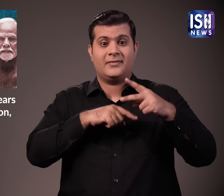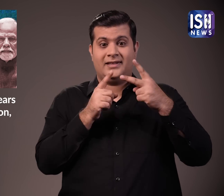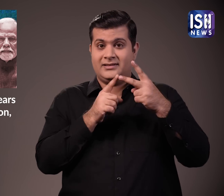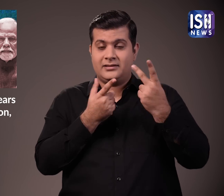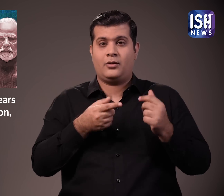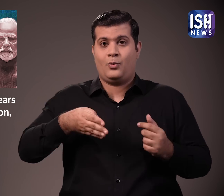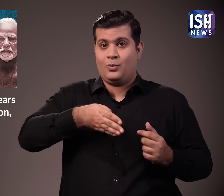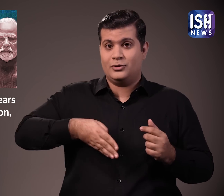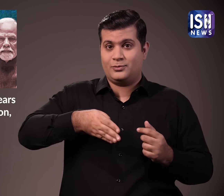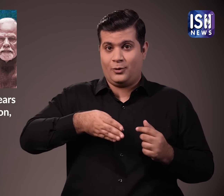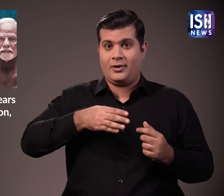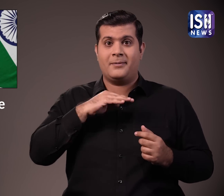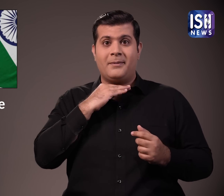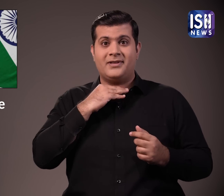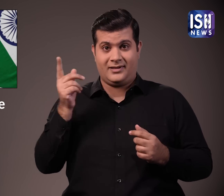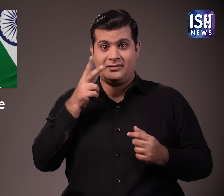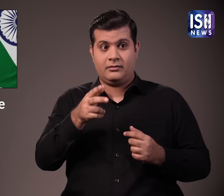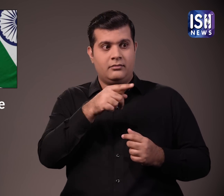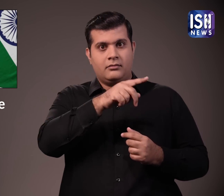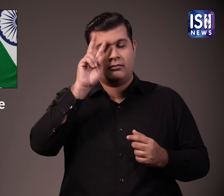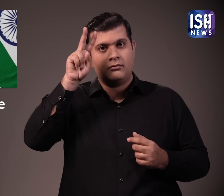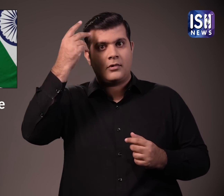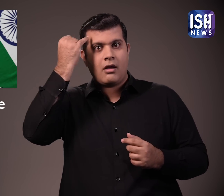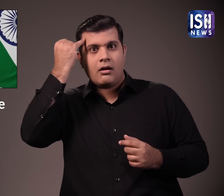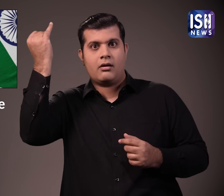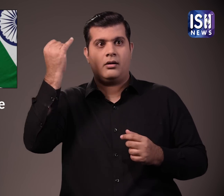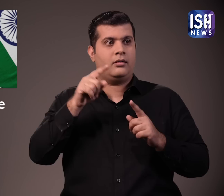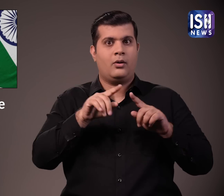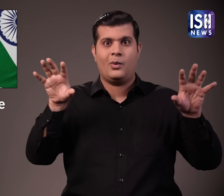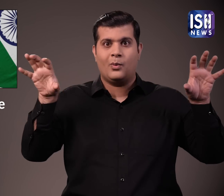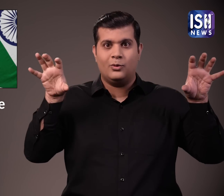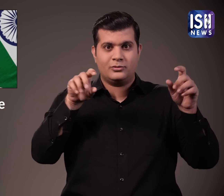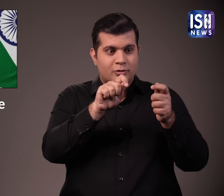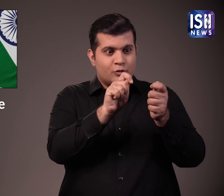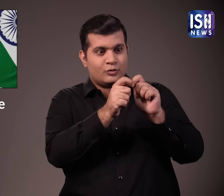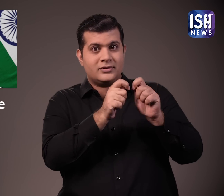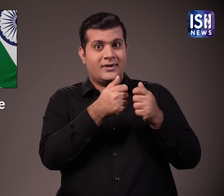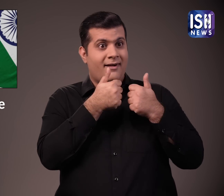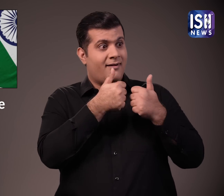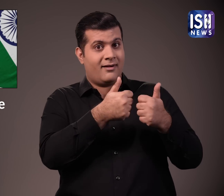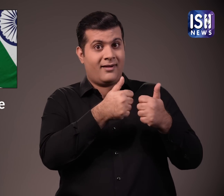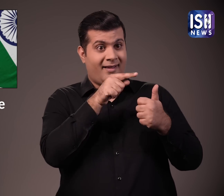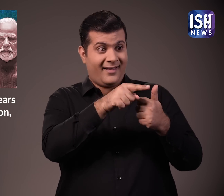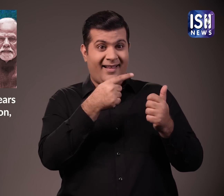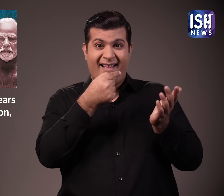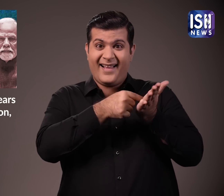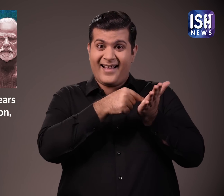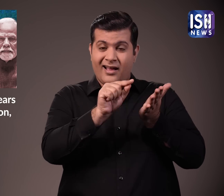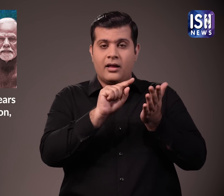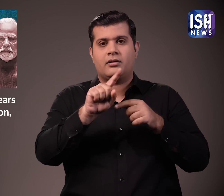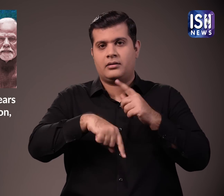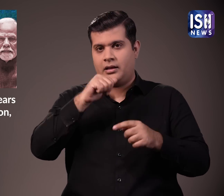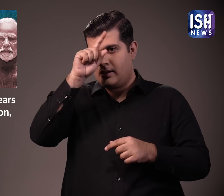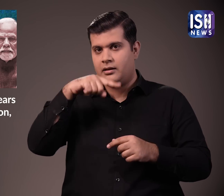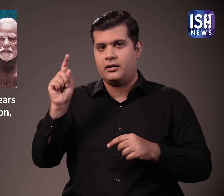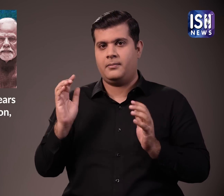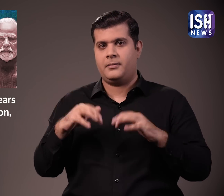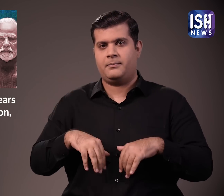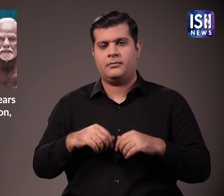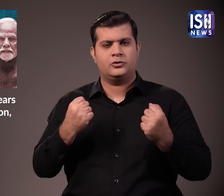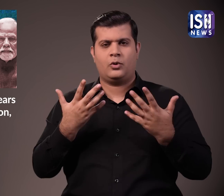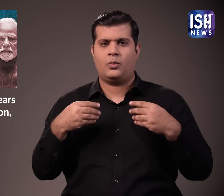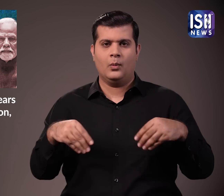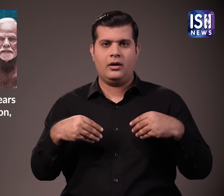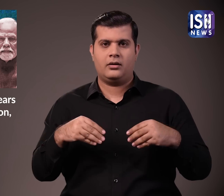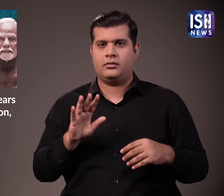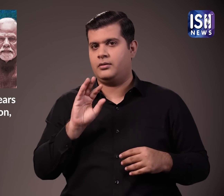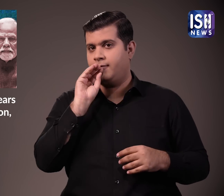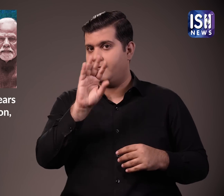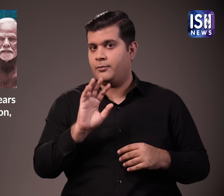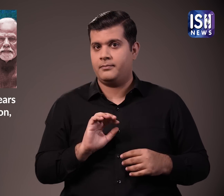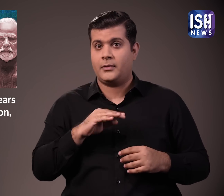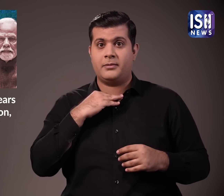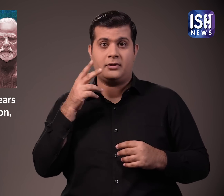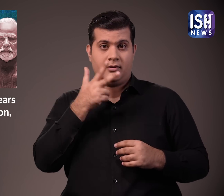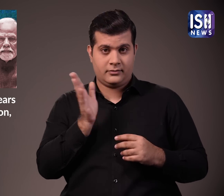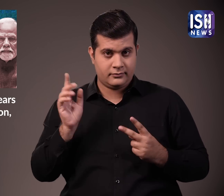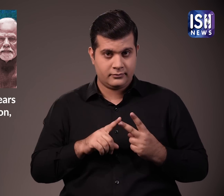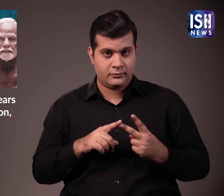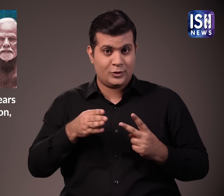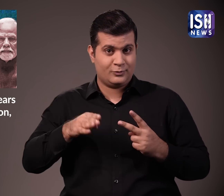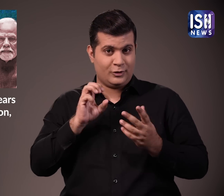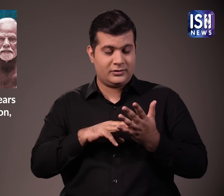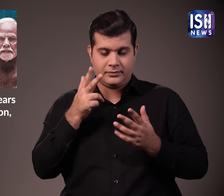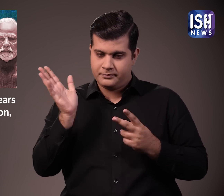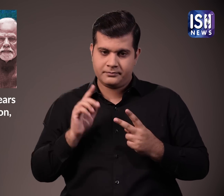2. West Bengal CM Mamata Banerjee said that the idea is designed to unstable the Indian constitution.